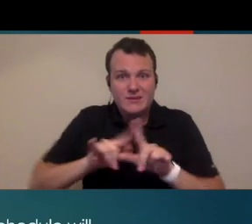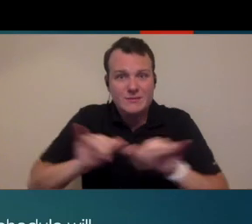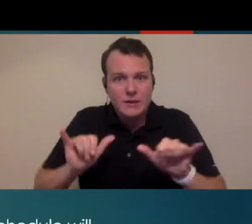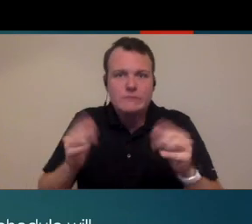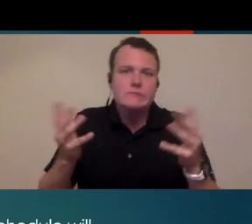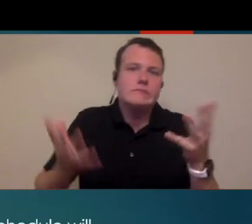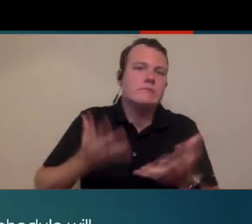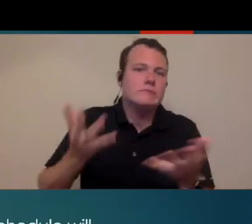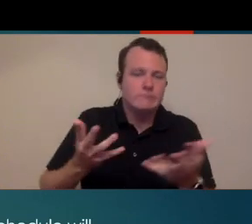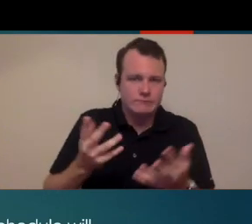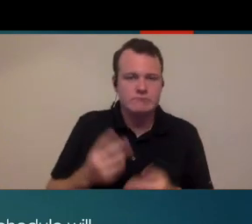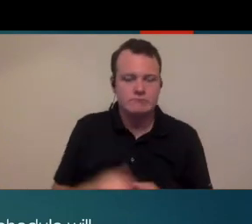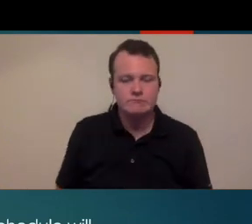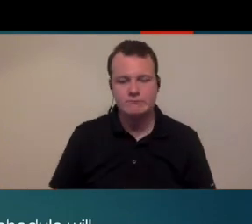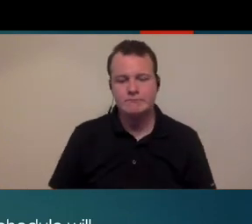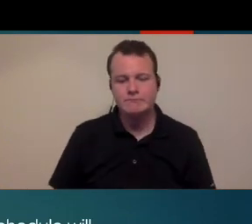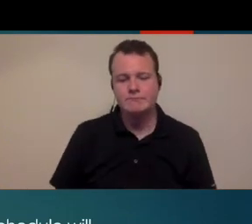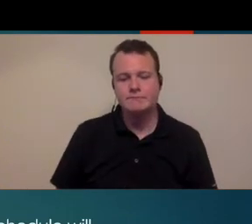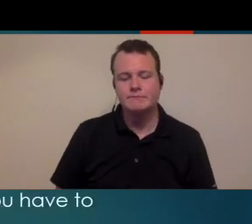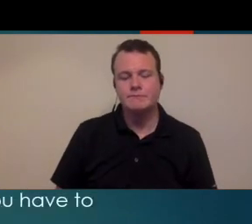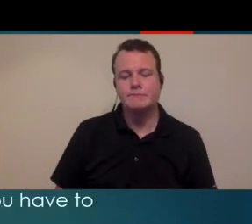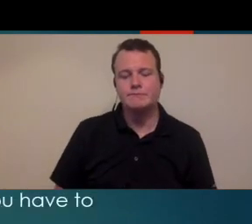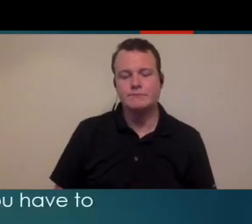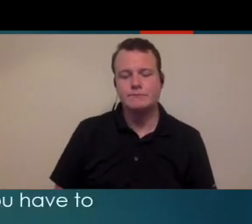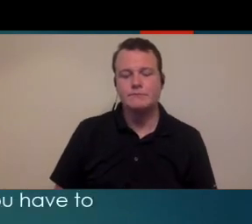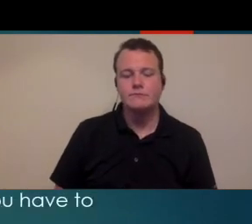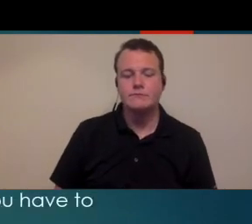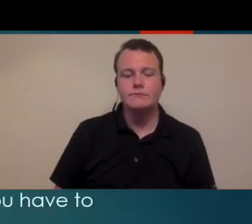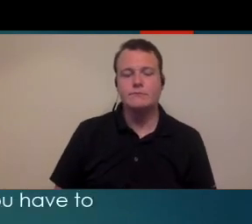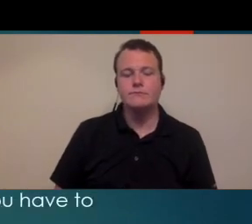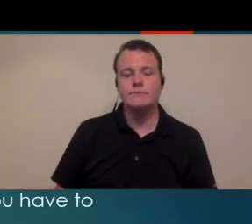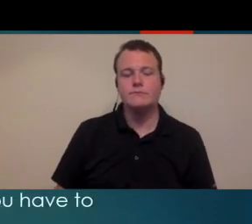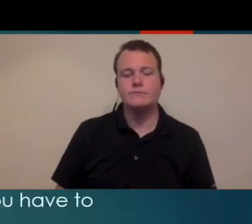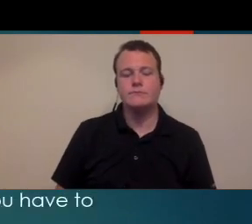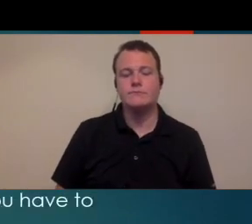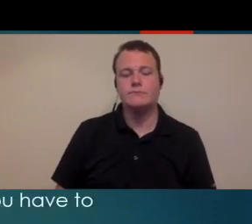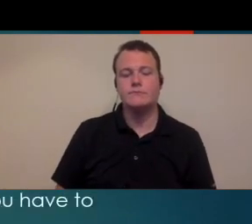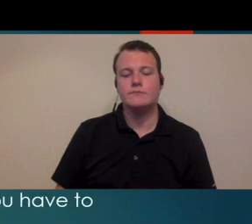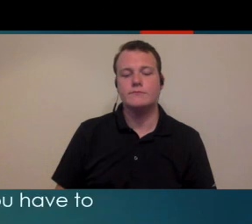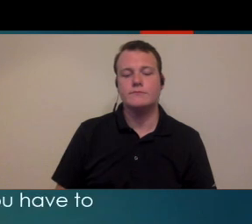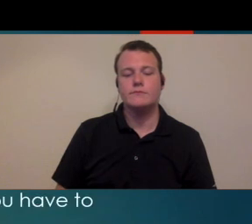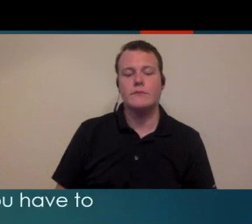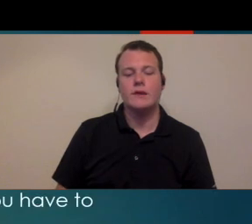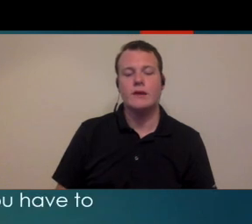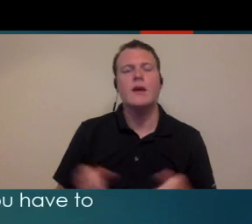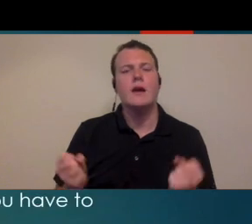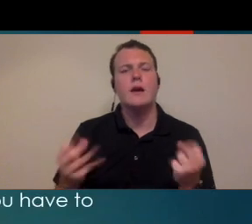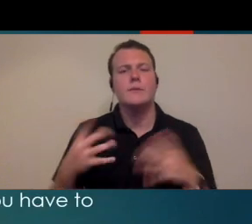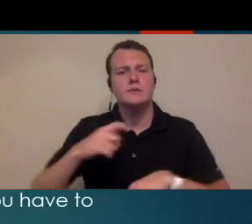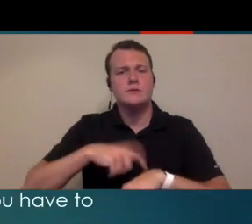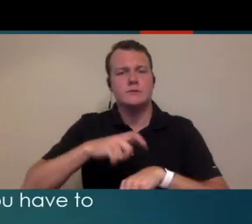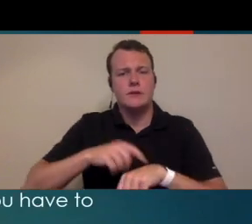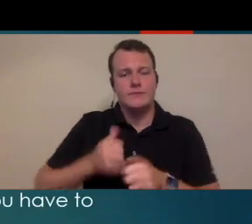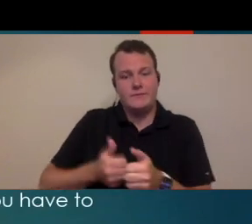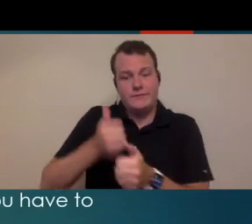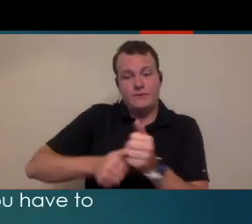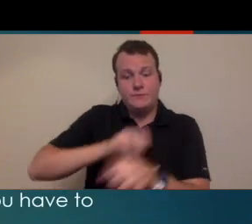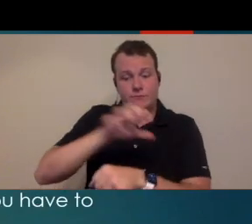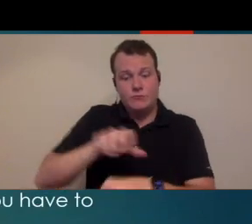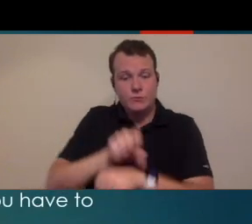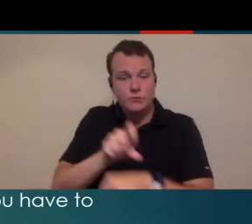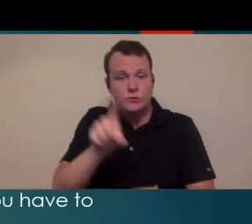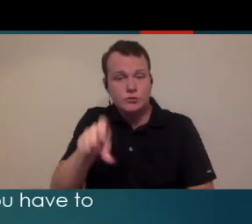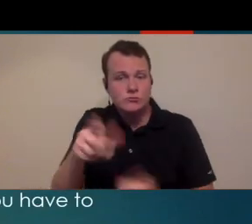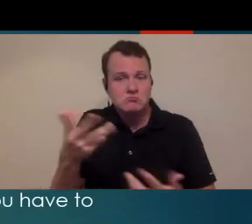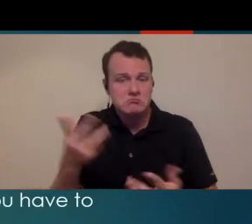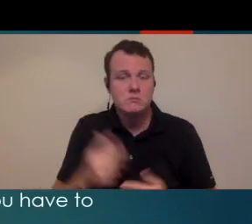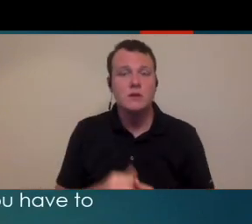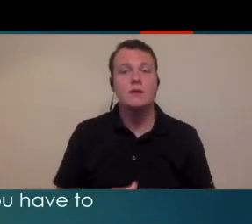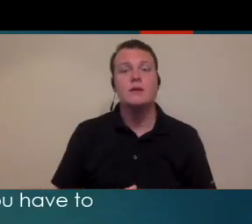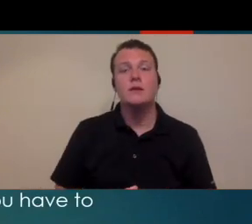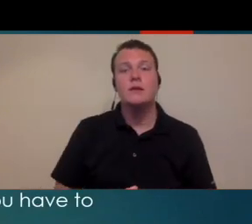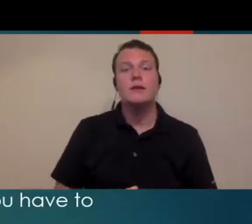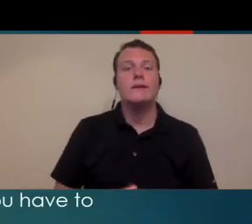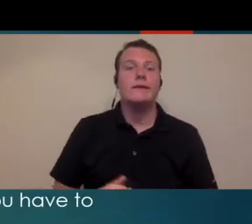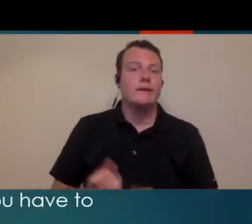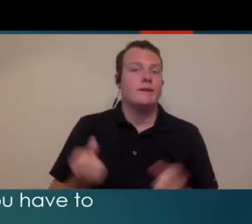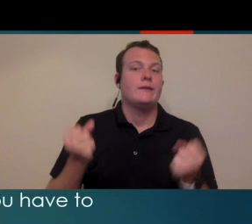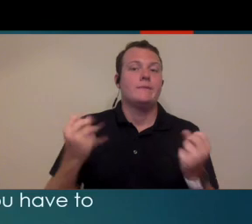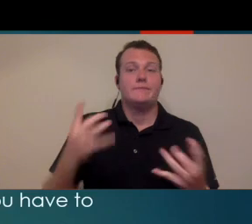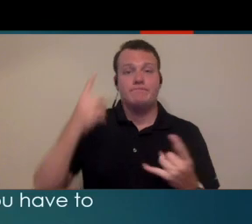time. next slide. and then how long should each appointment be. a lots of things to